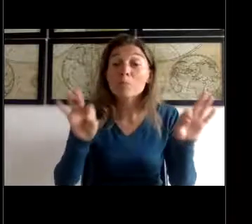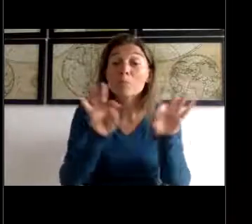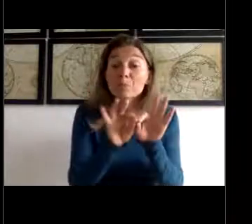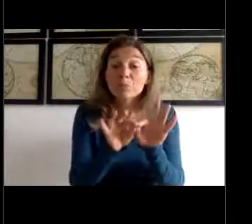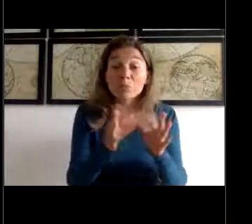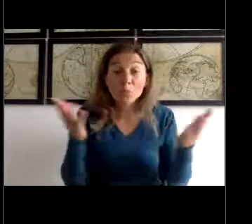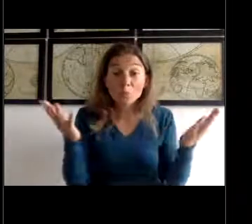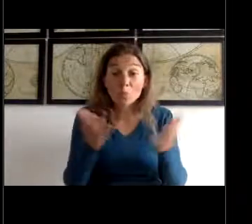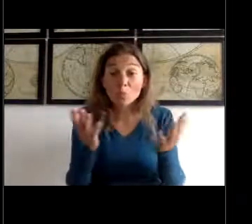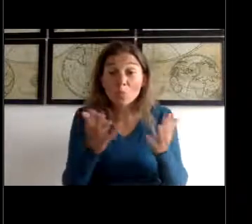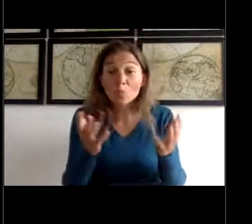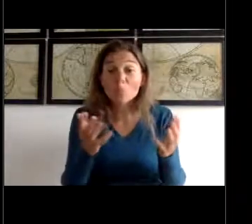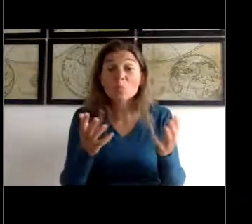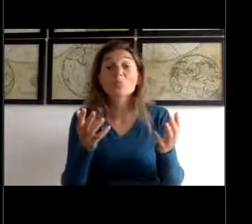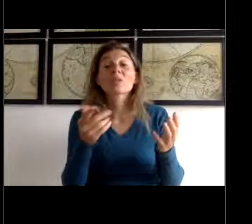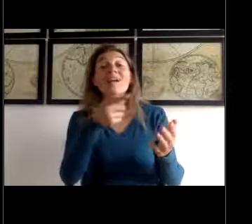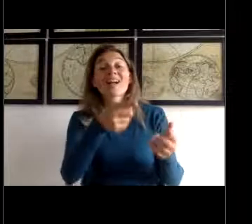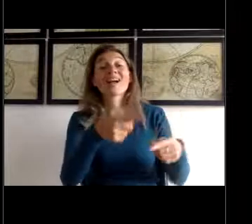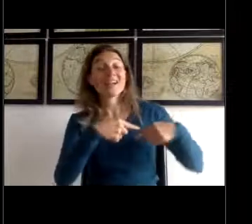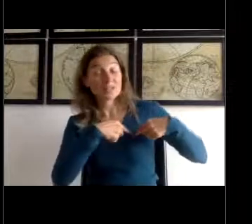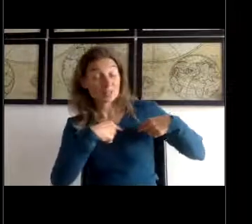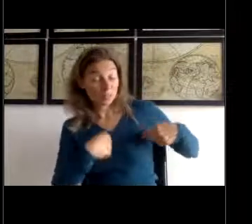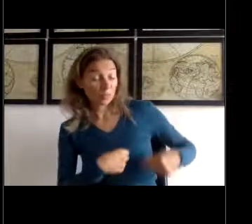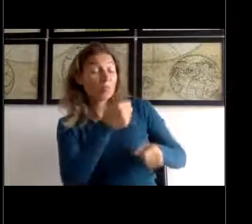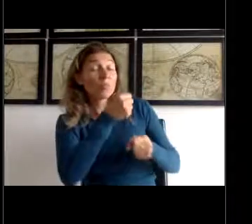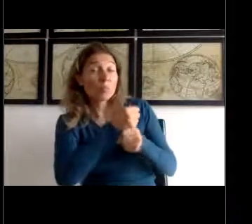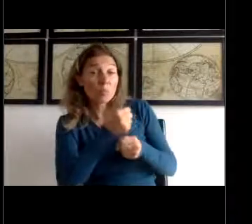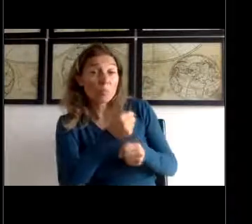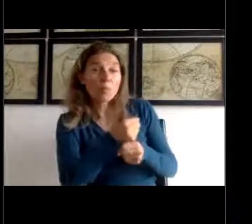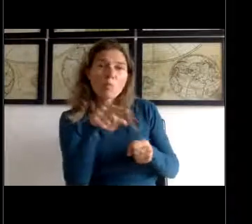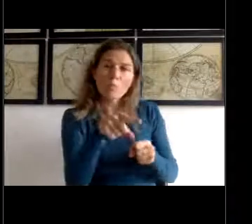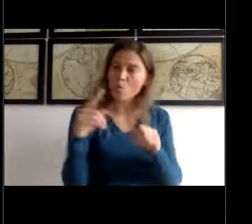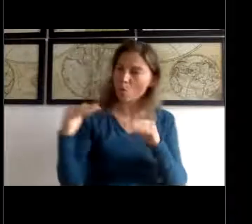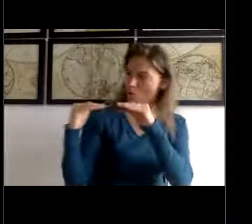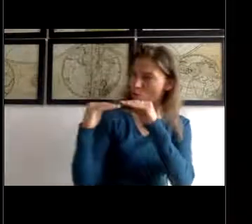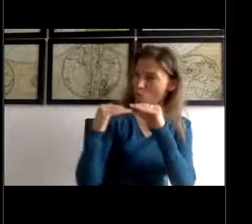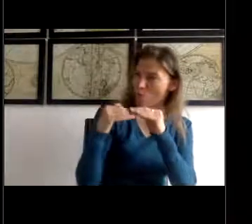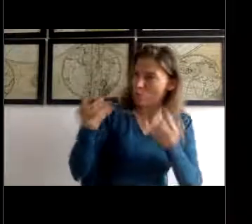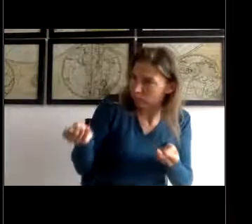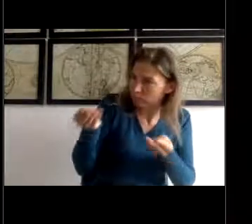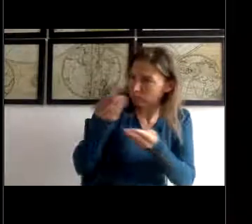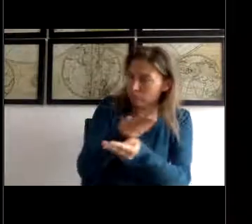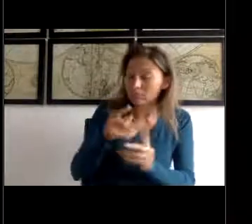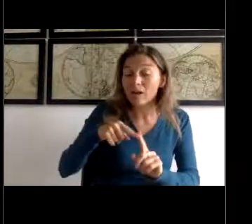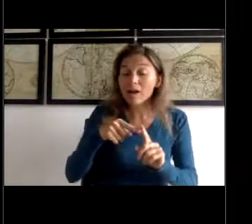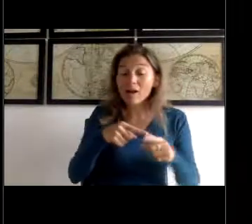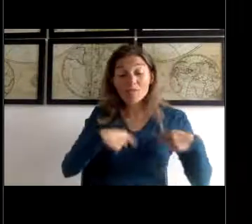locals with a disability to achieve their potential and they can learn from one another while also